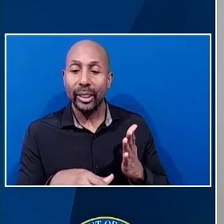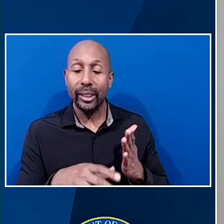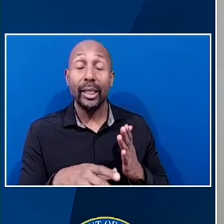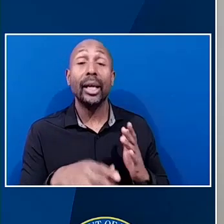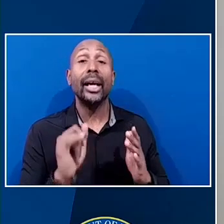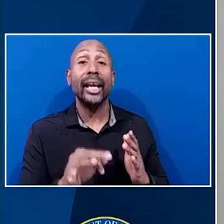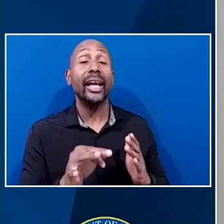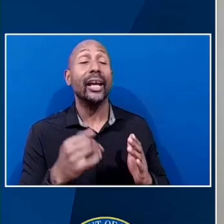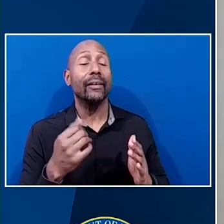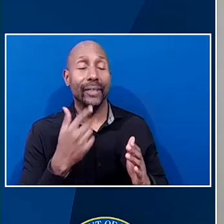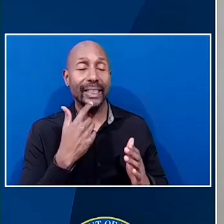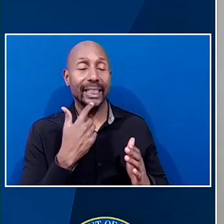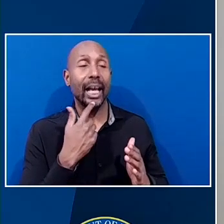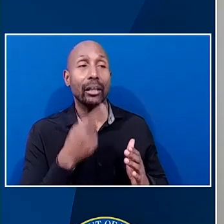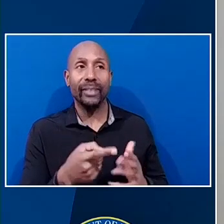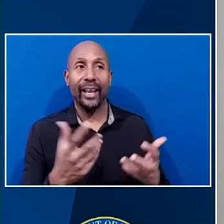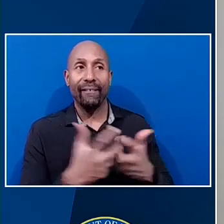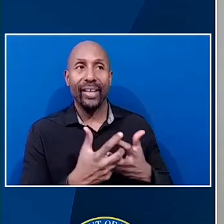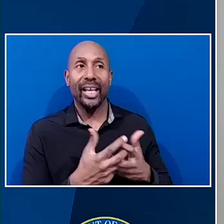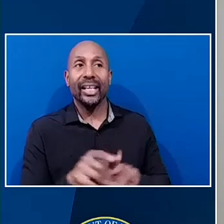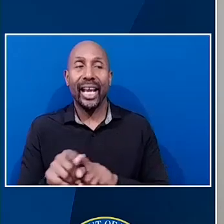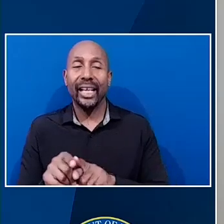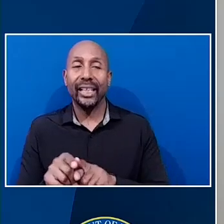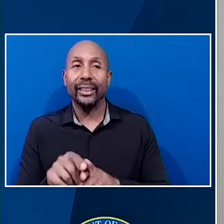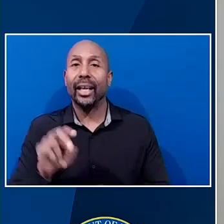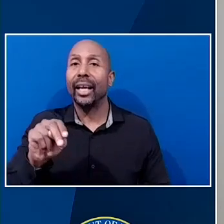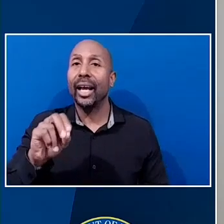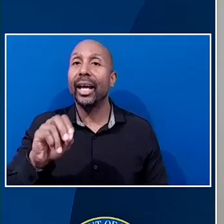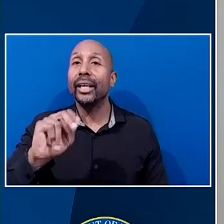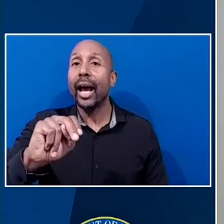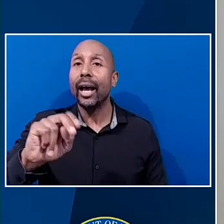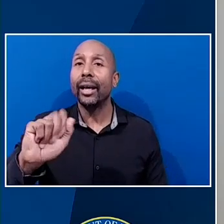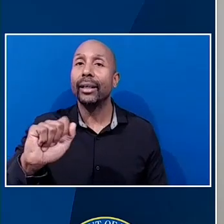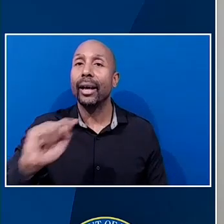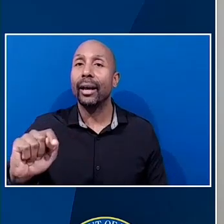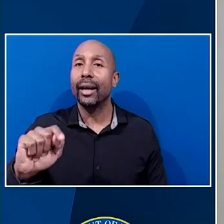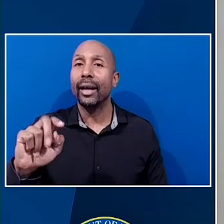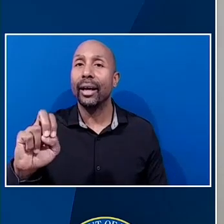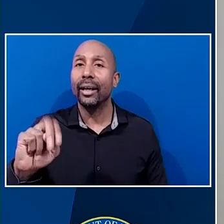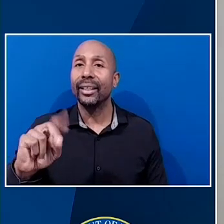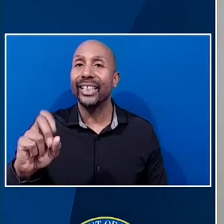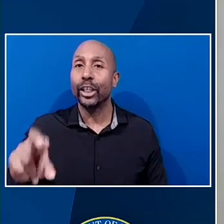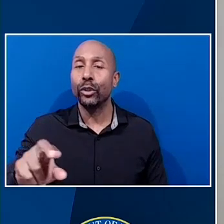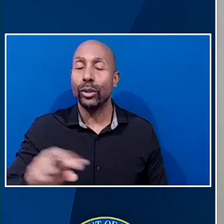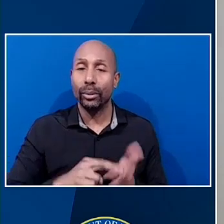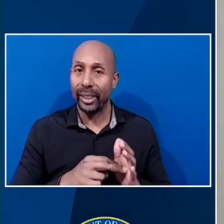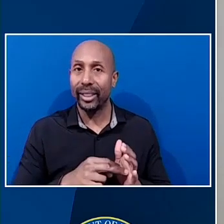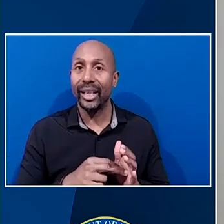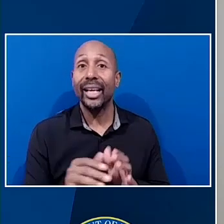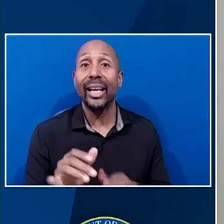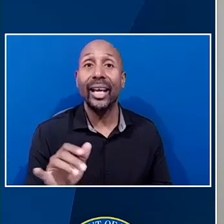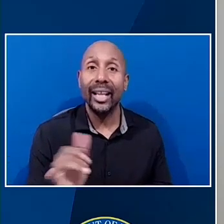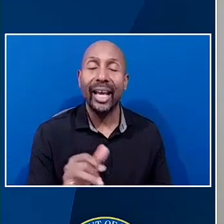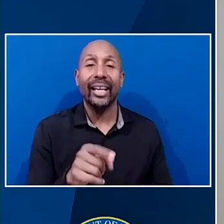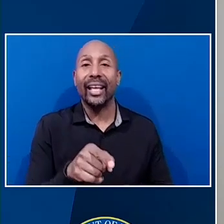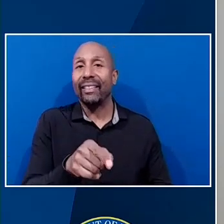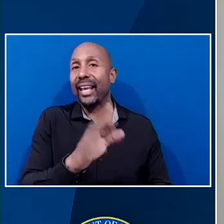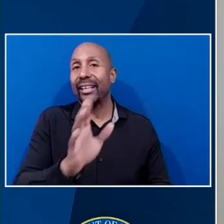they're treated as a non-attender they would therefore simply repay the loan as